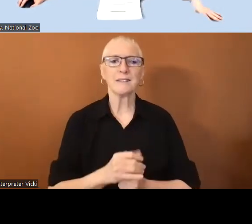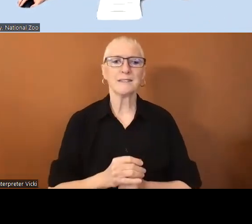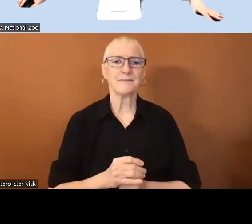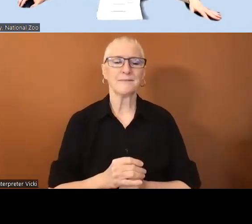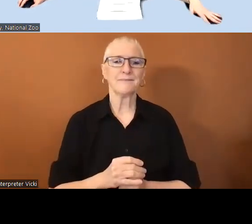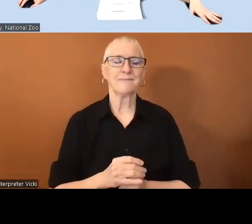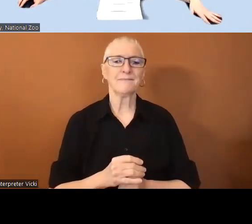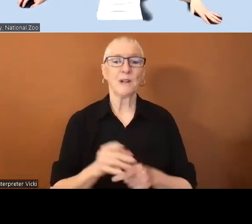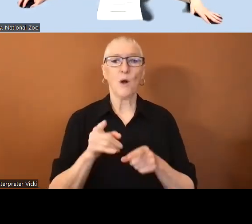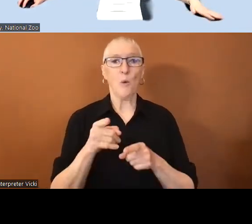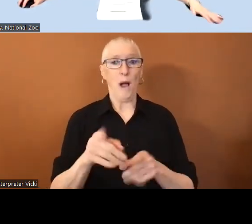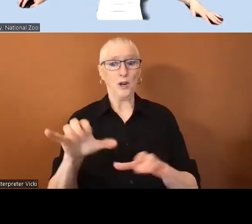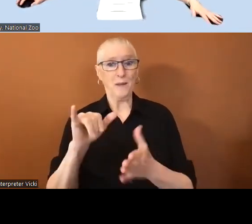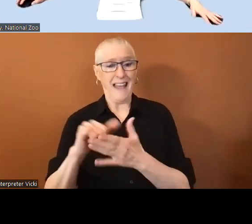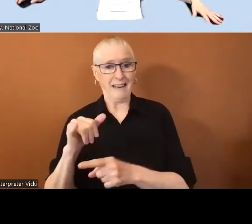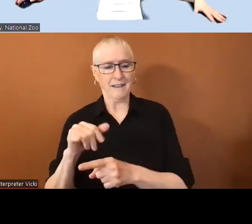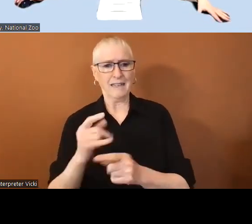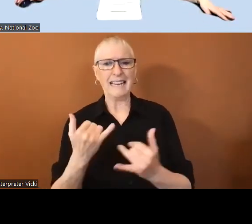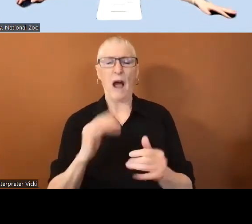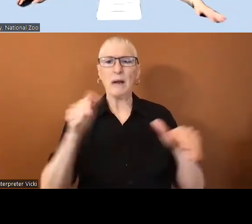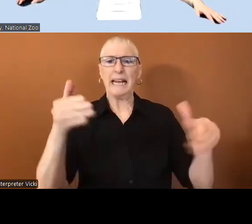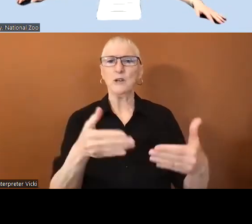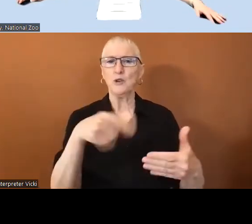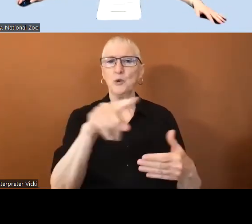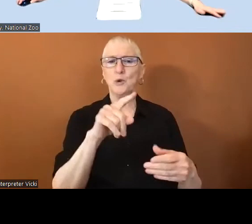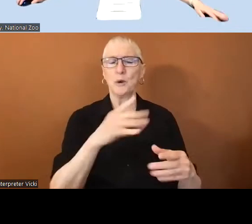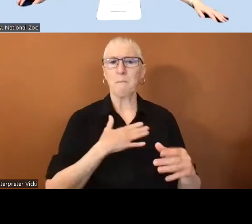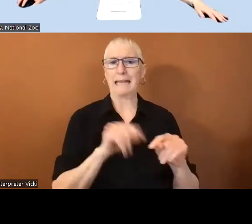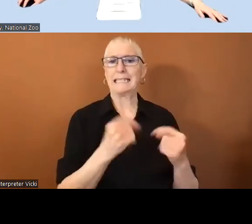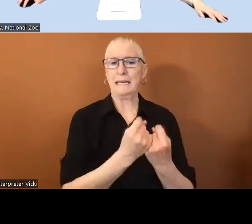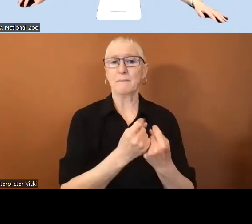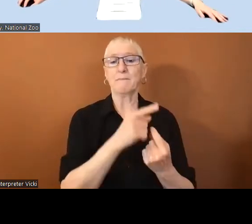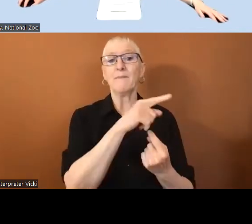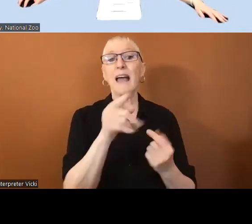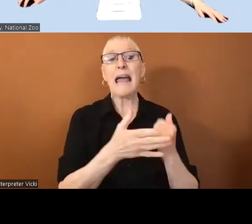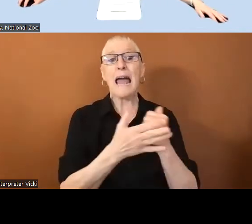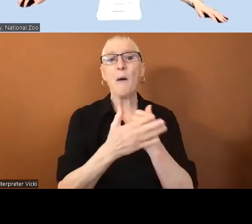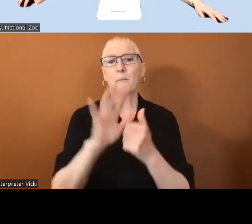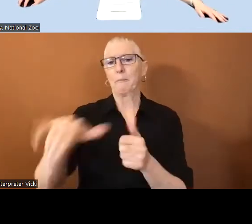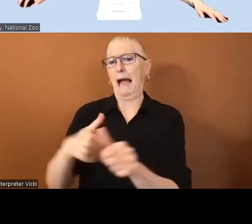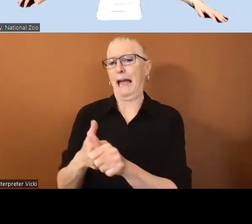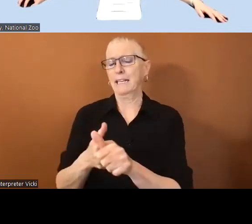While you do that, I want to quickly introduce you to my team who is helping behind the scenes - Erika,